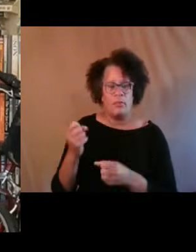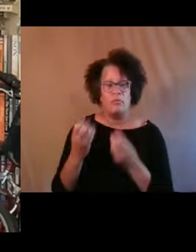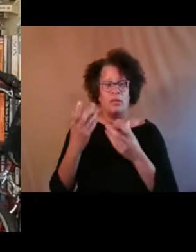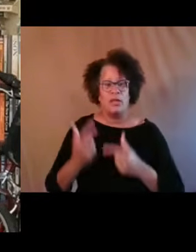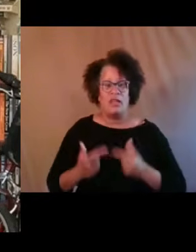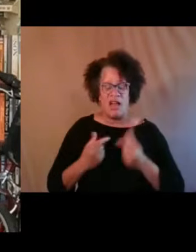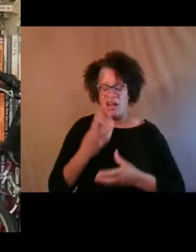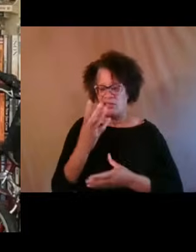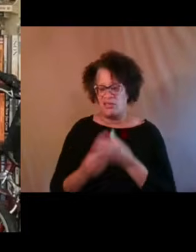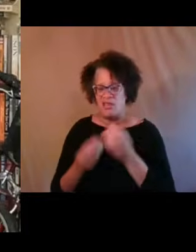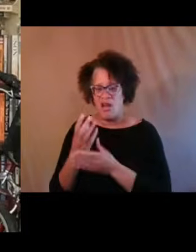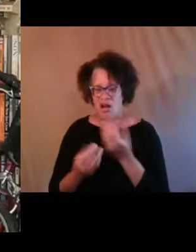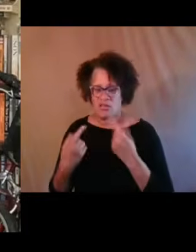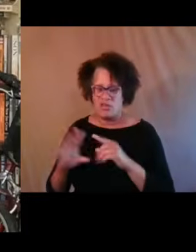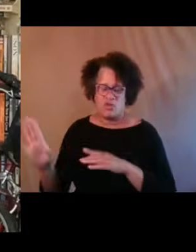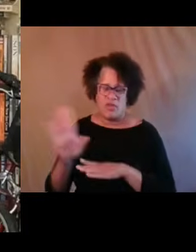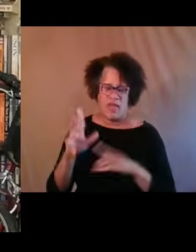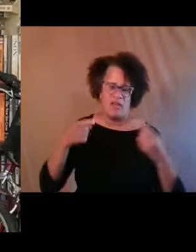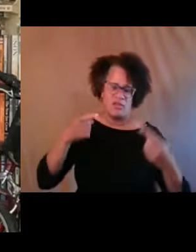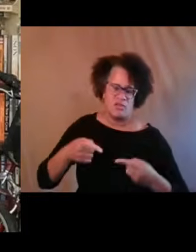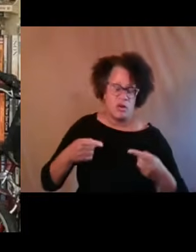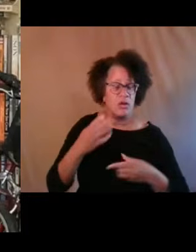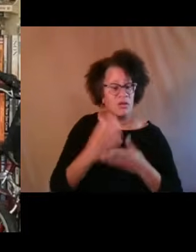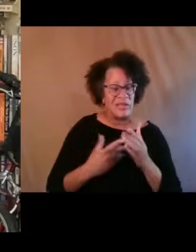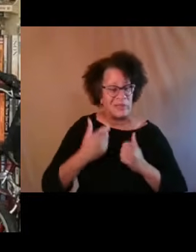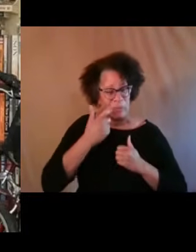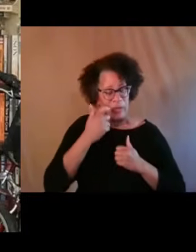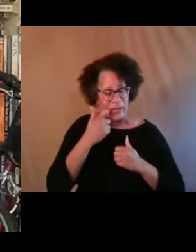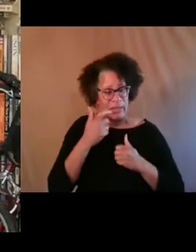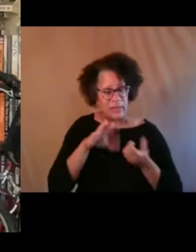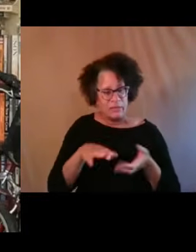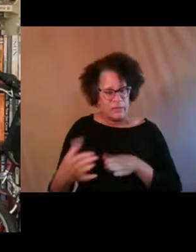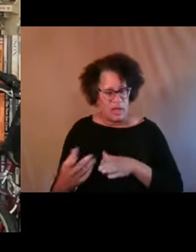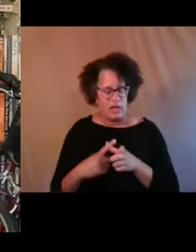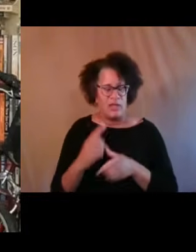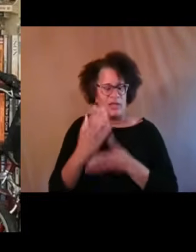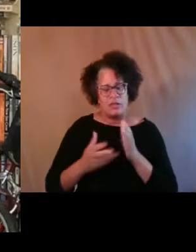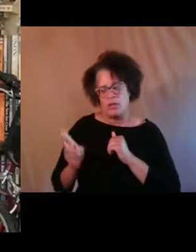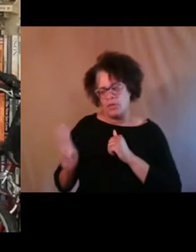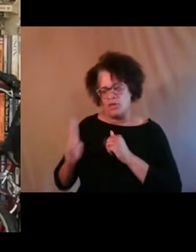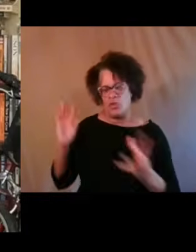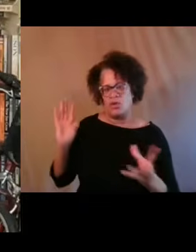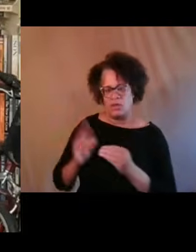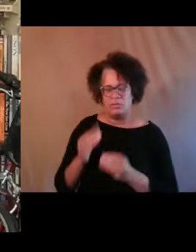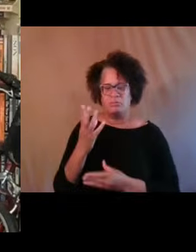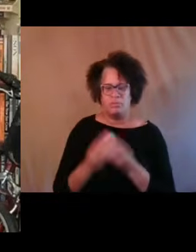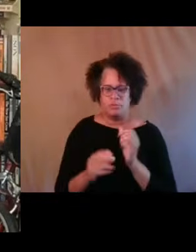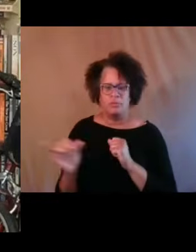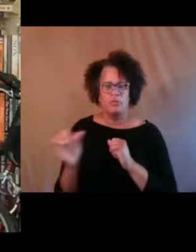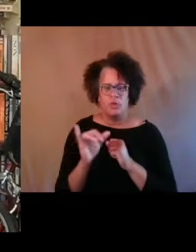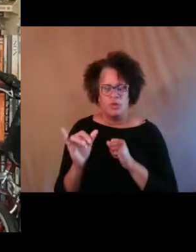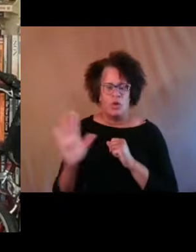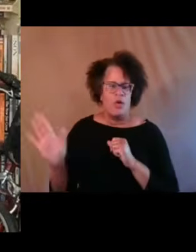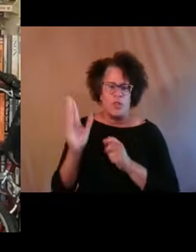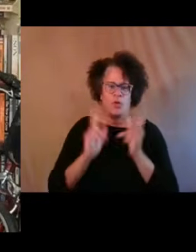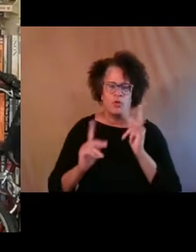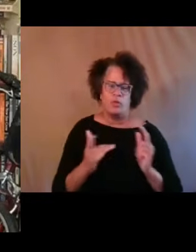in that struggle some quite recently and some historically. We hold all those people close.